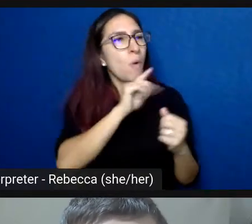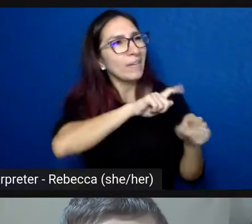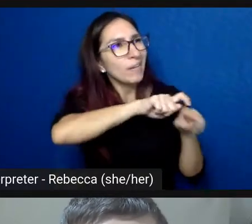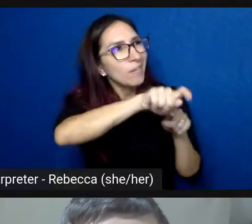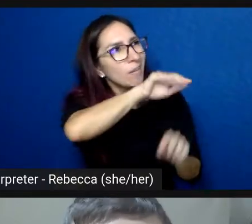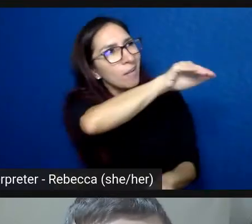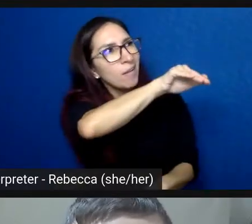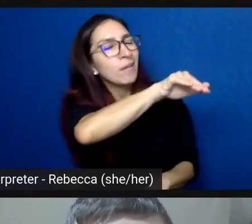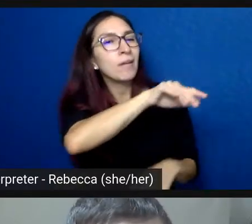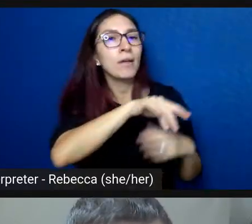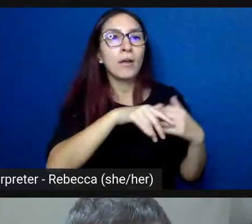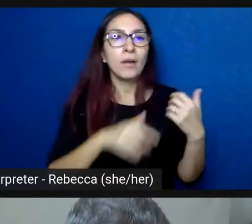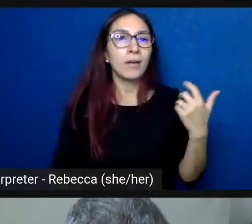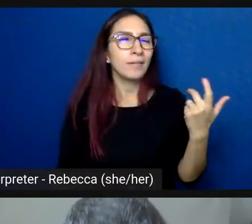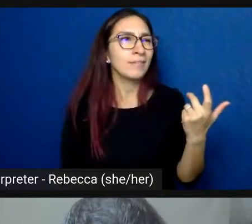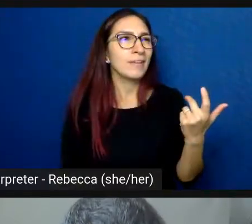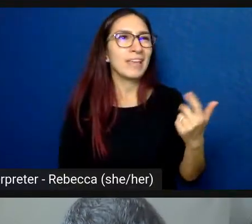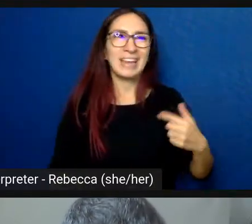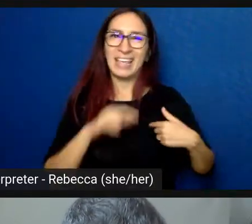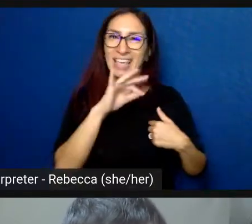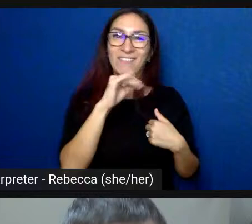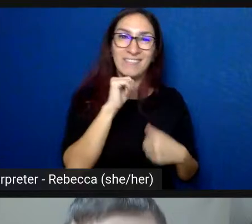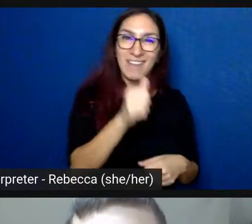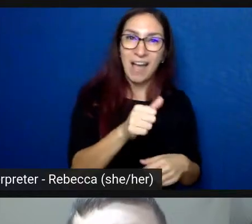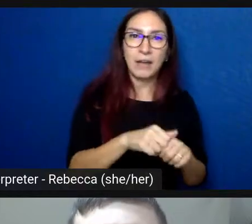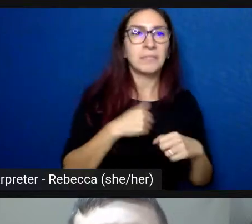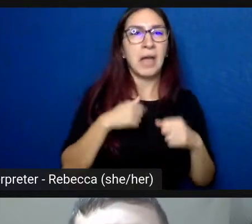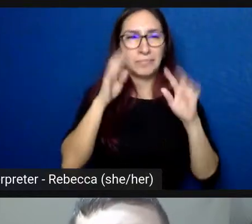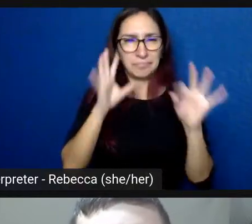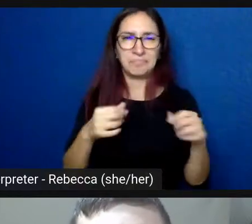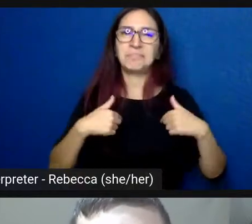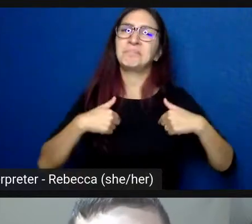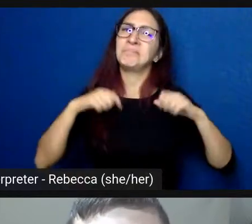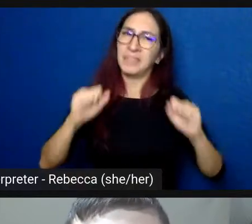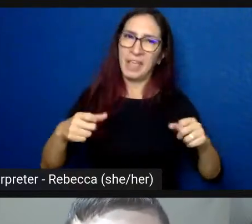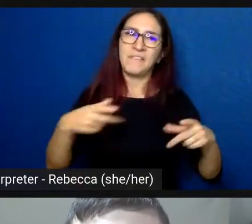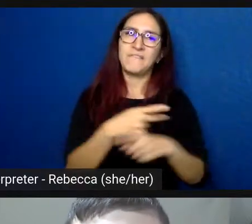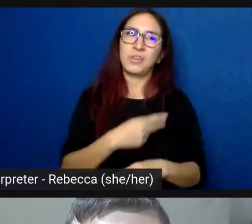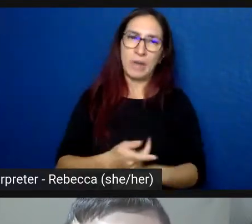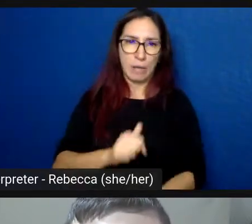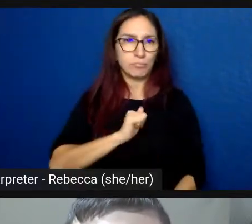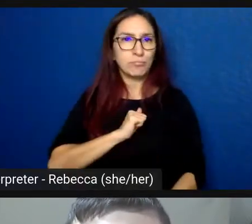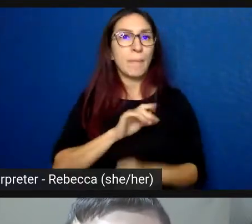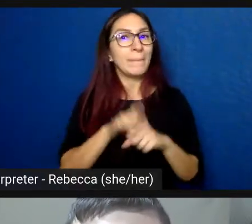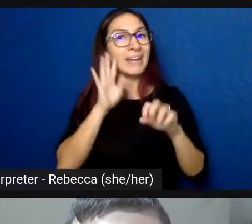of the website is not accessible I can call someone who is at the site and I can definitely